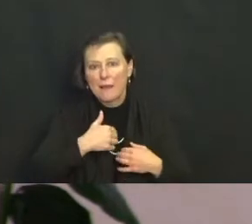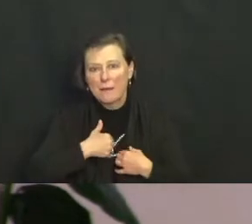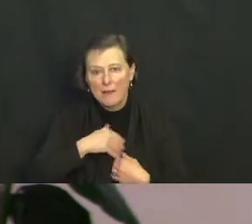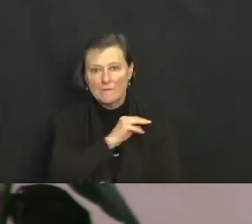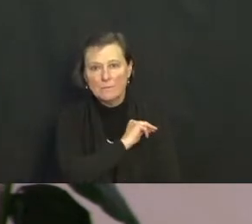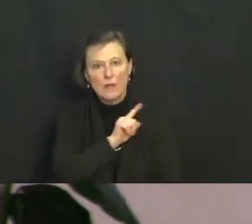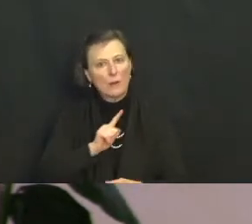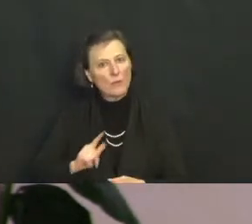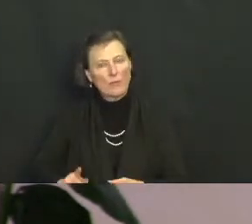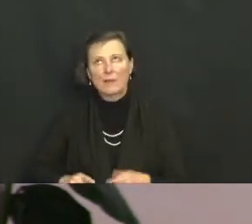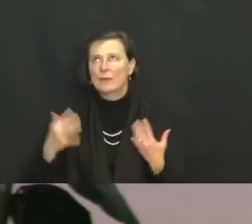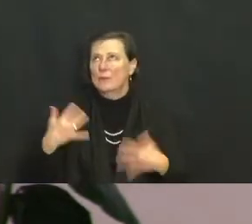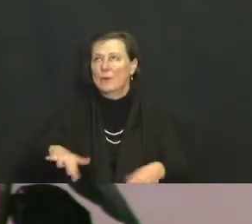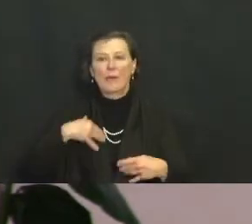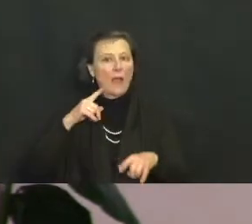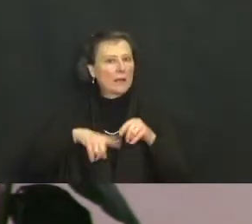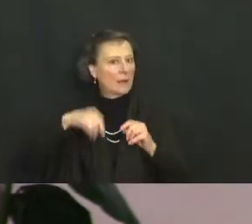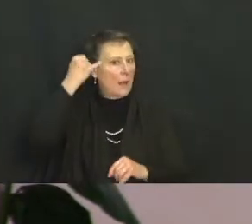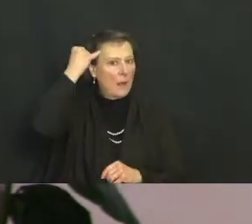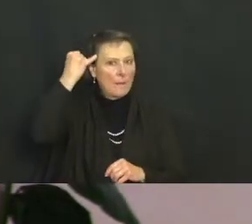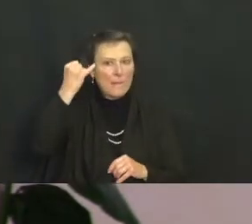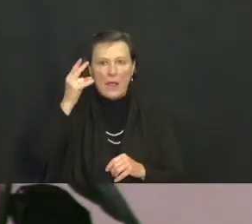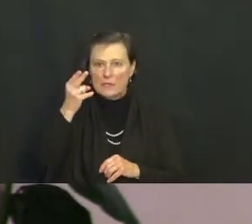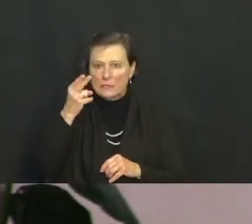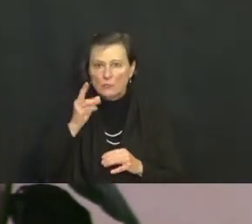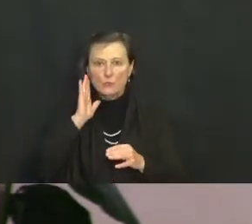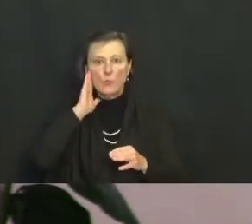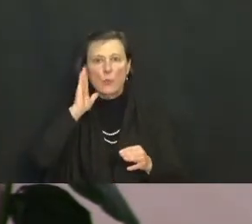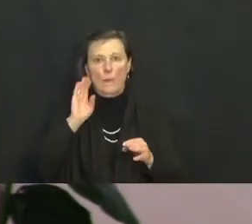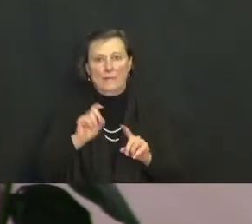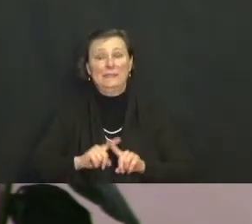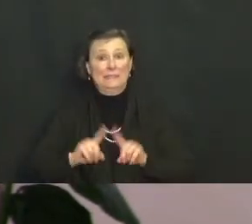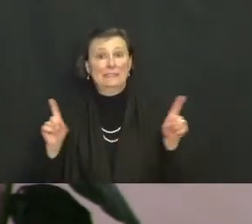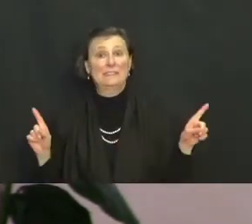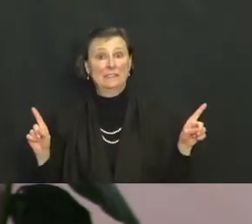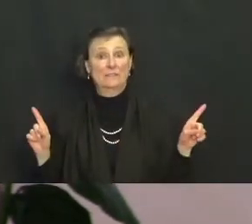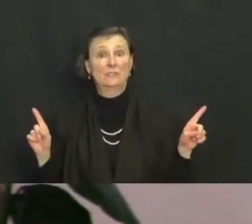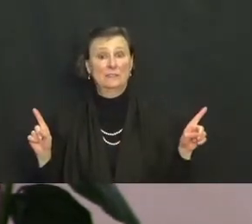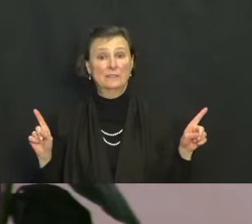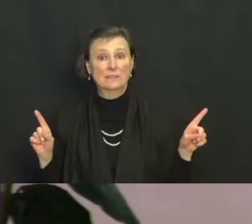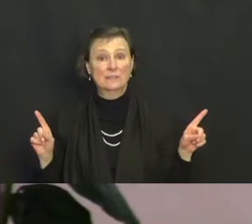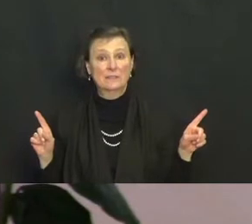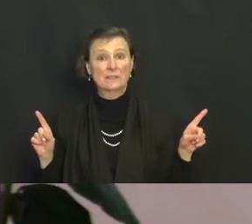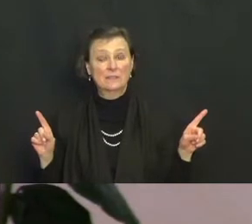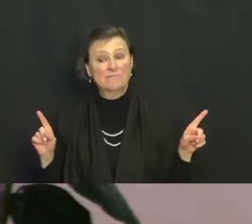It's hard to imagine how the history of our nation would have unfolded if there had been